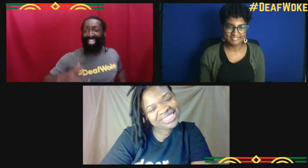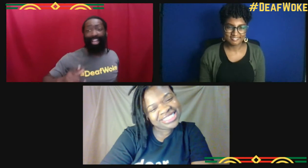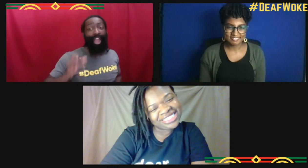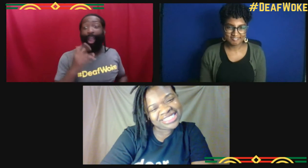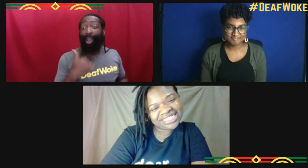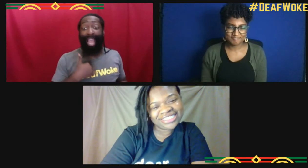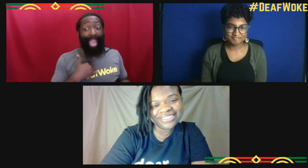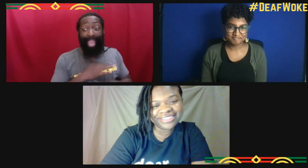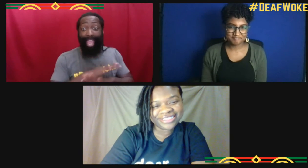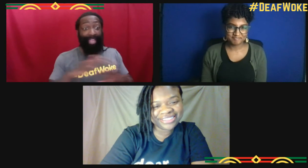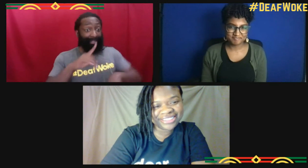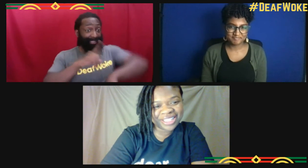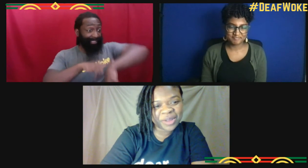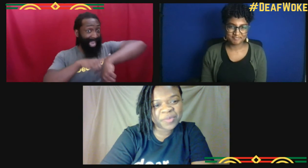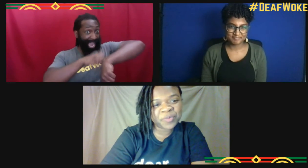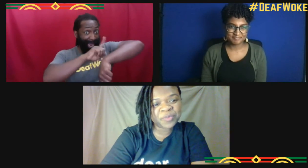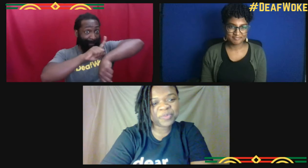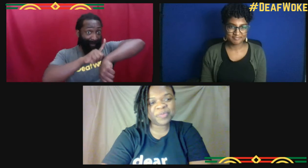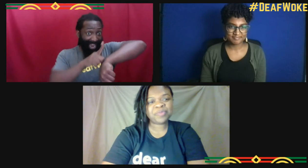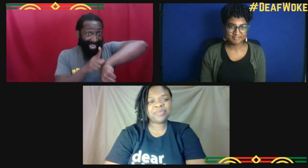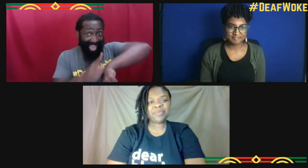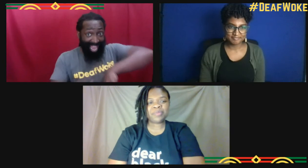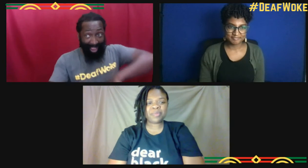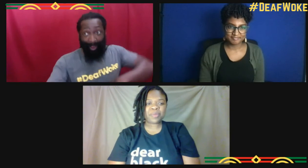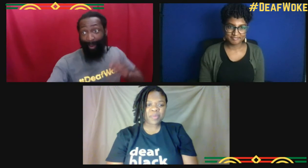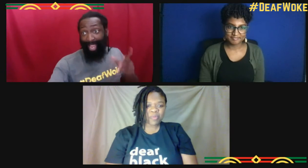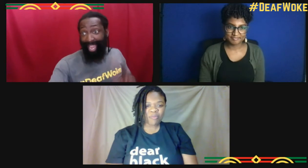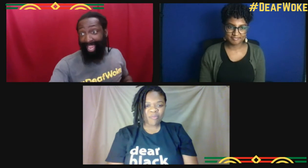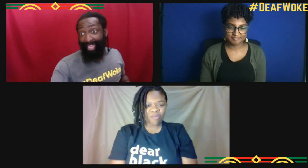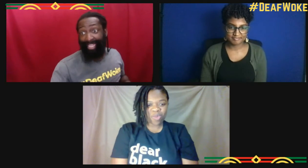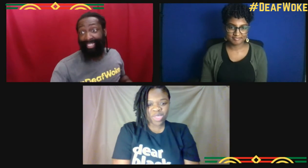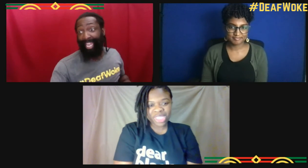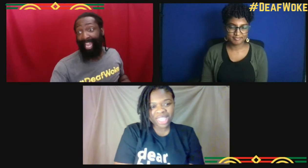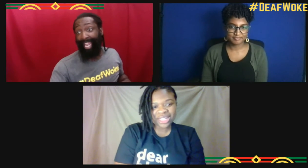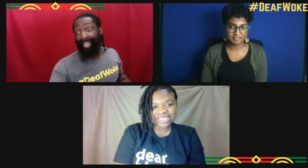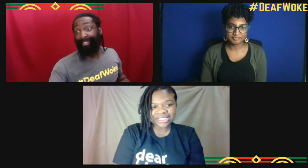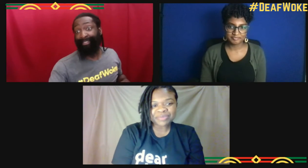Yeah, I know our time is running out.